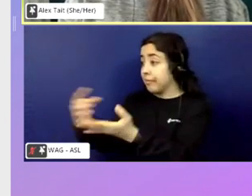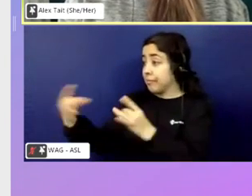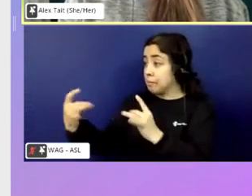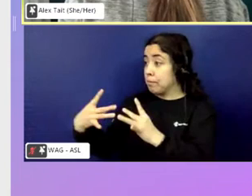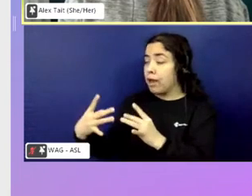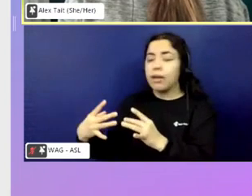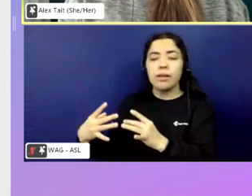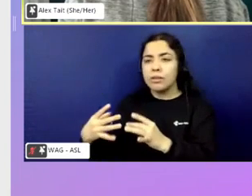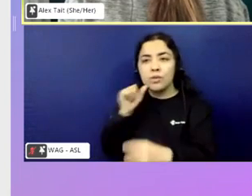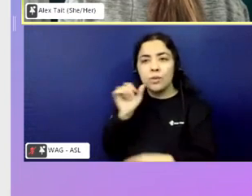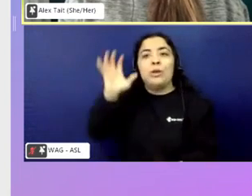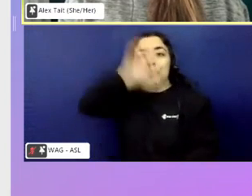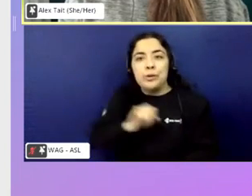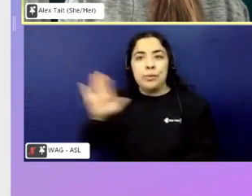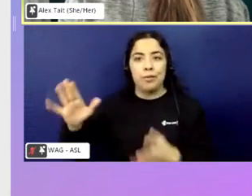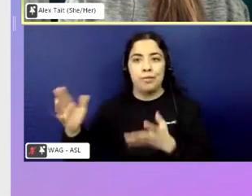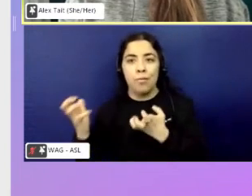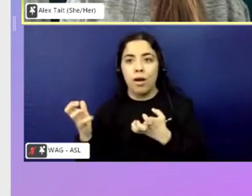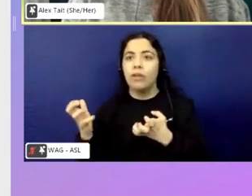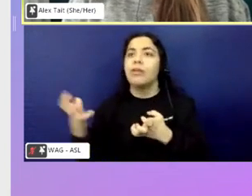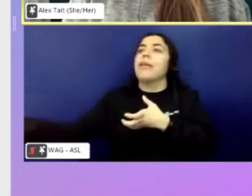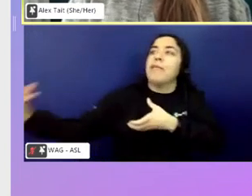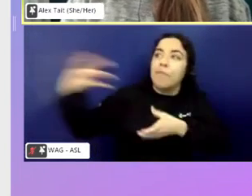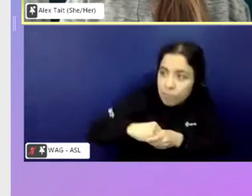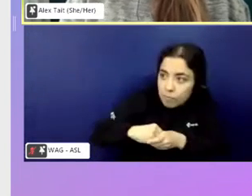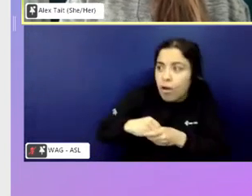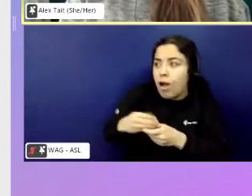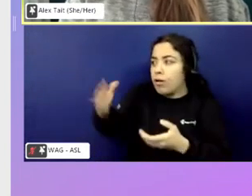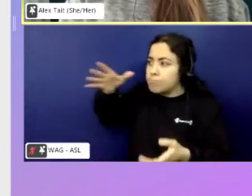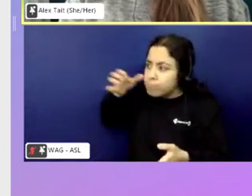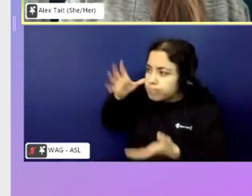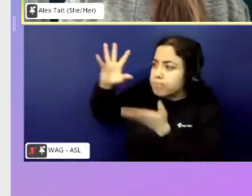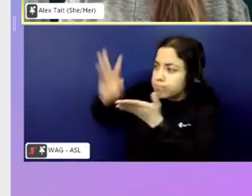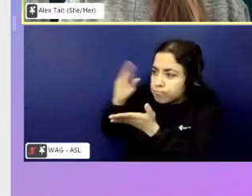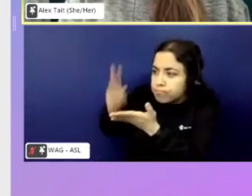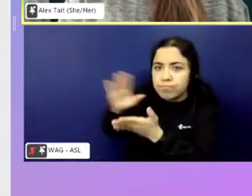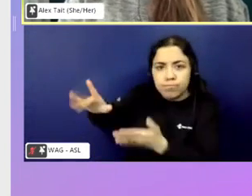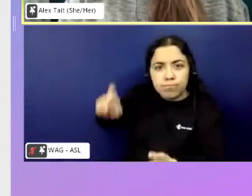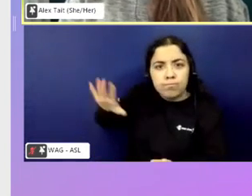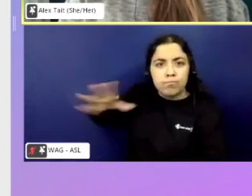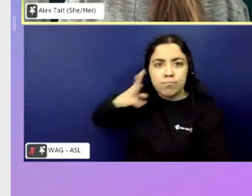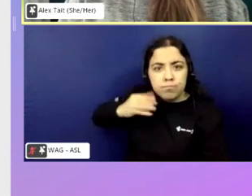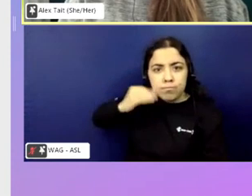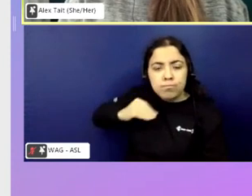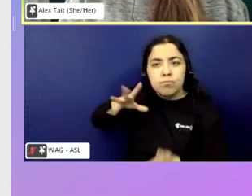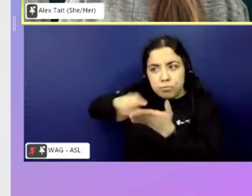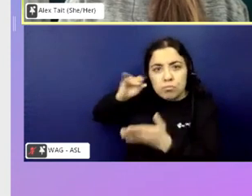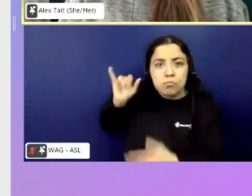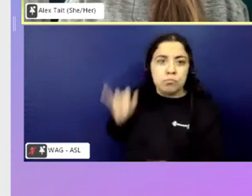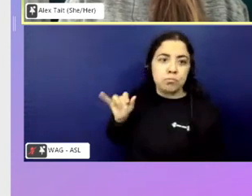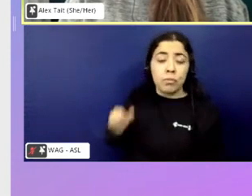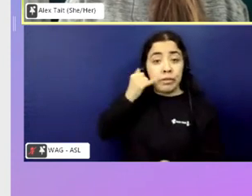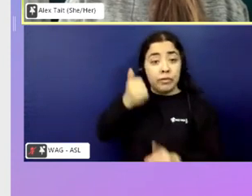asking for feedback on a prototype that is largely realized. Don't make assumptions about what older